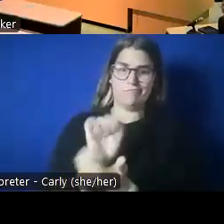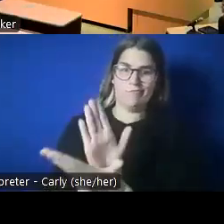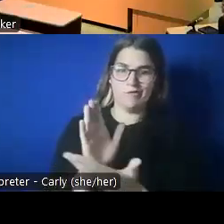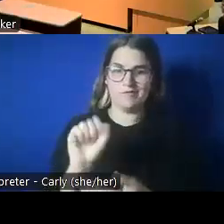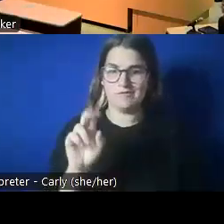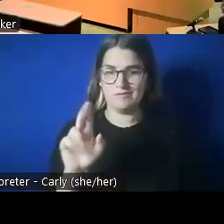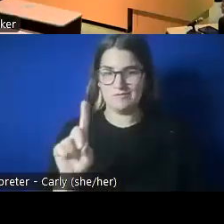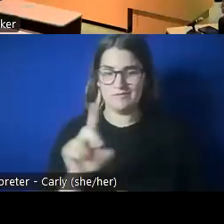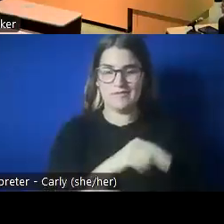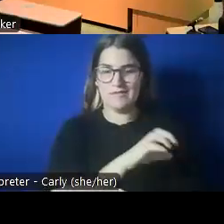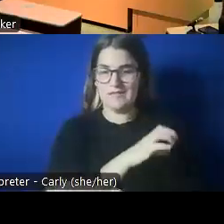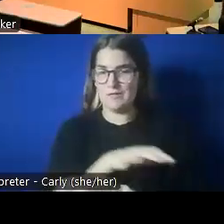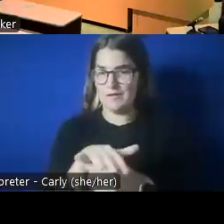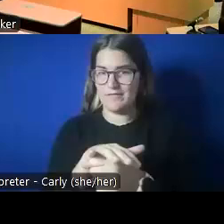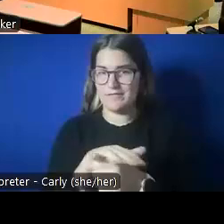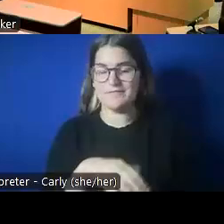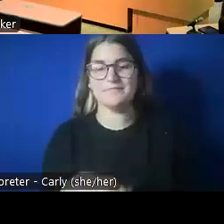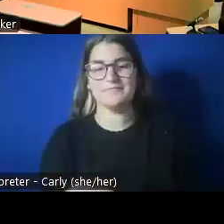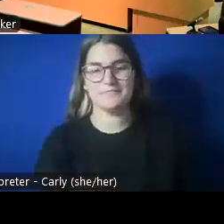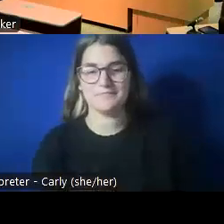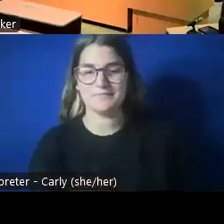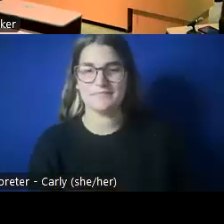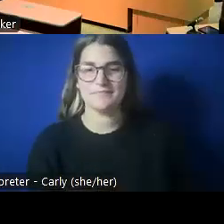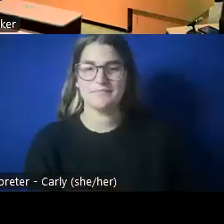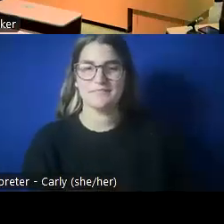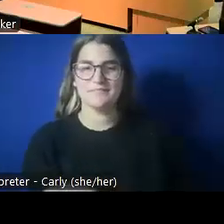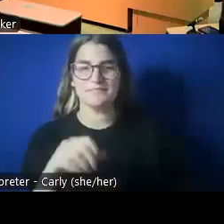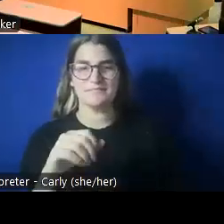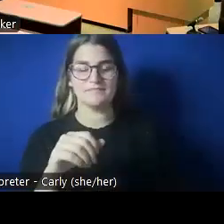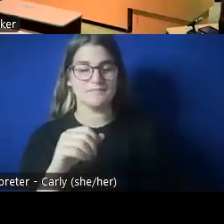on that first step yeah um I can say a little bit and then I'm happy to have you guys add if